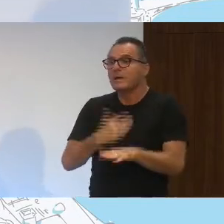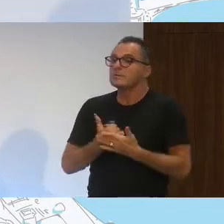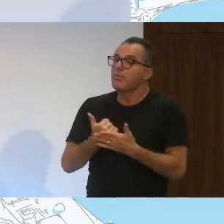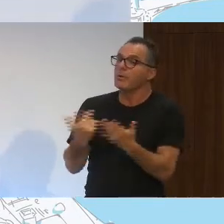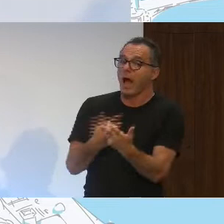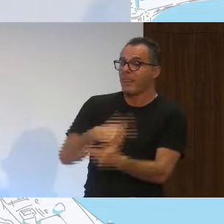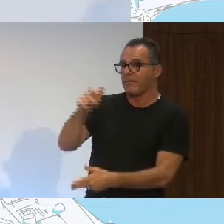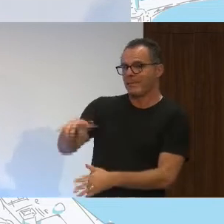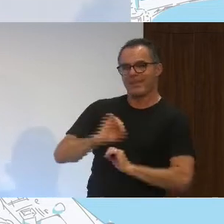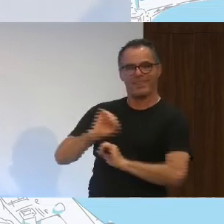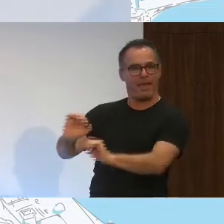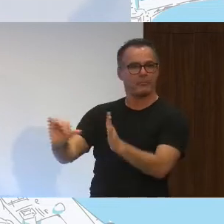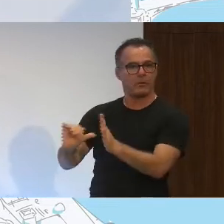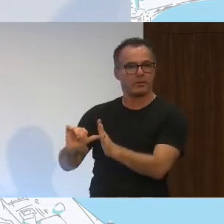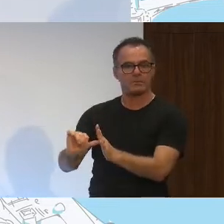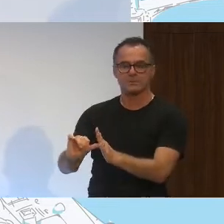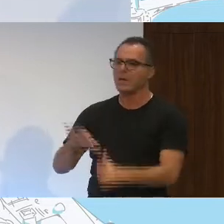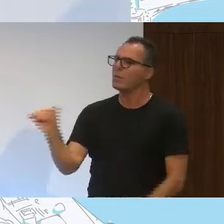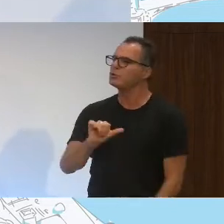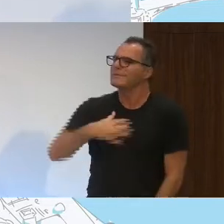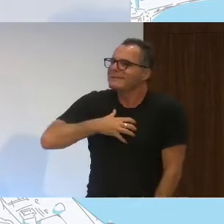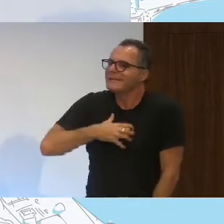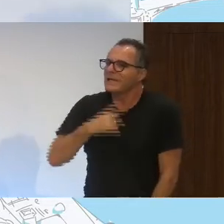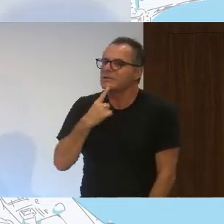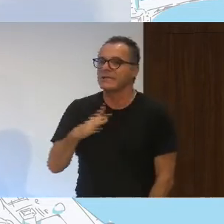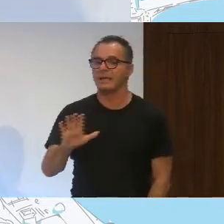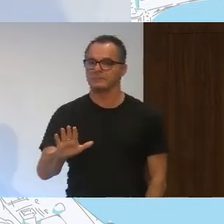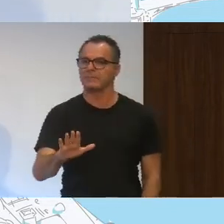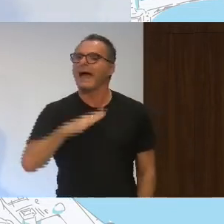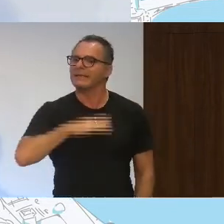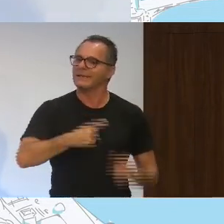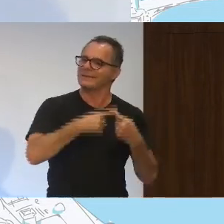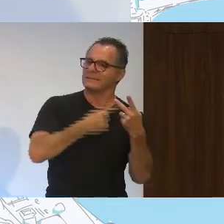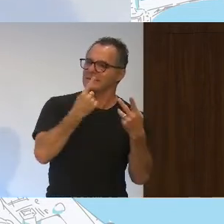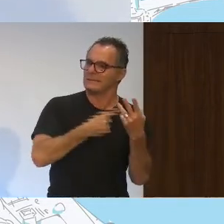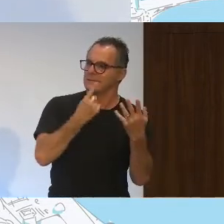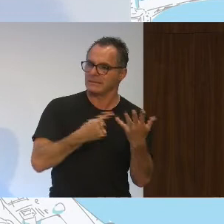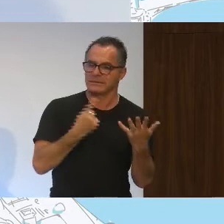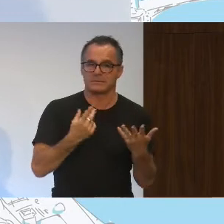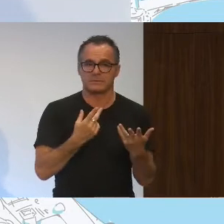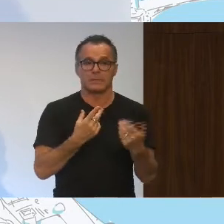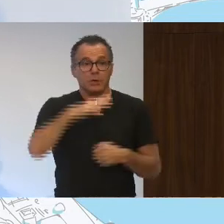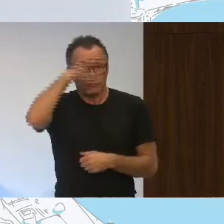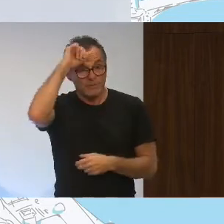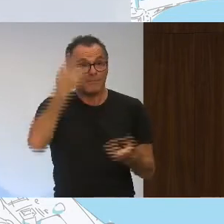and I think that we shouldn't be scared to say, you know what, this is what I need. Remember, if you have a chronic, you have migraines